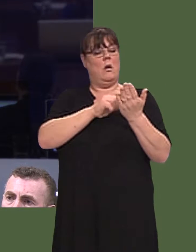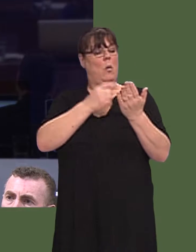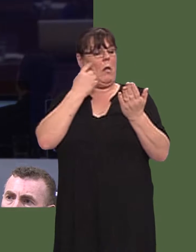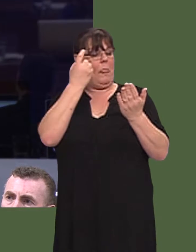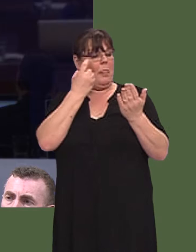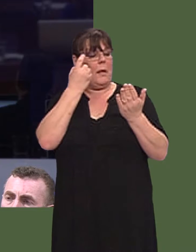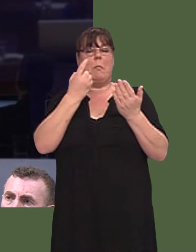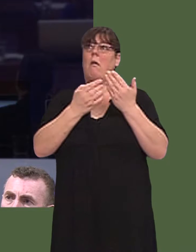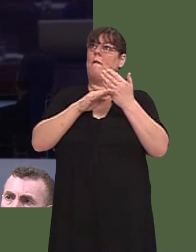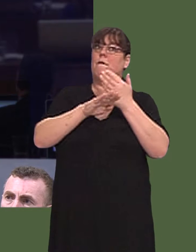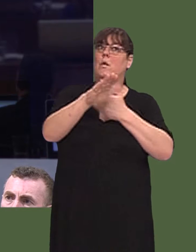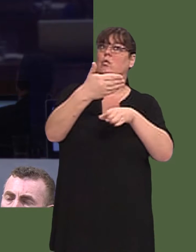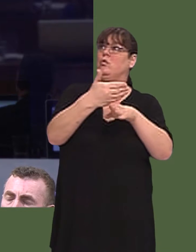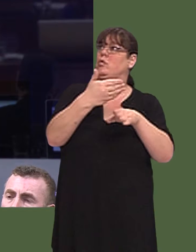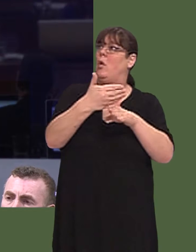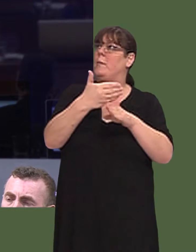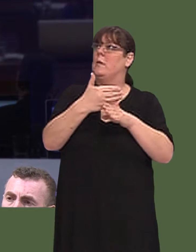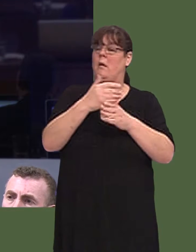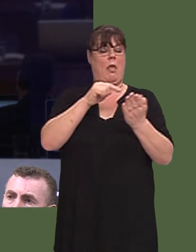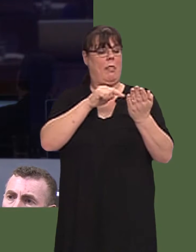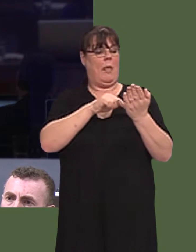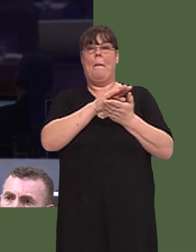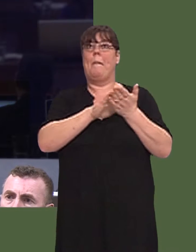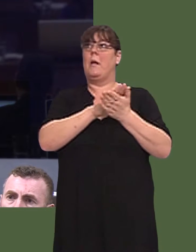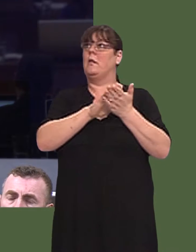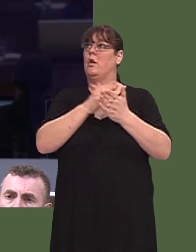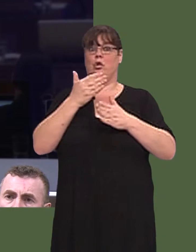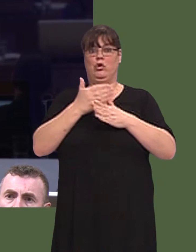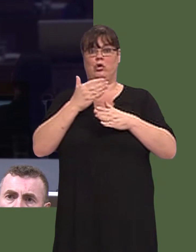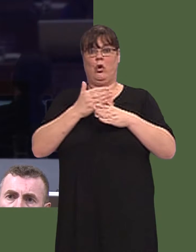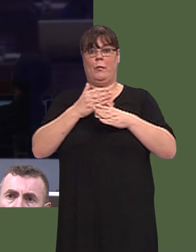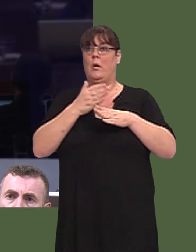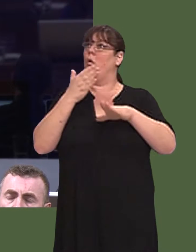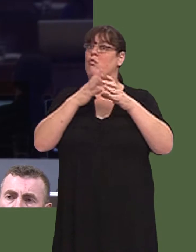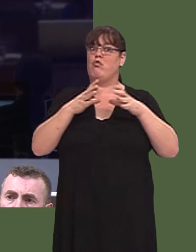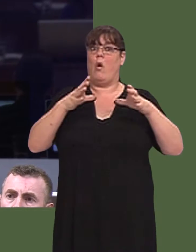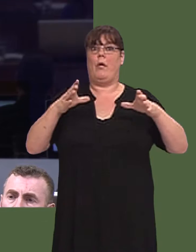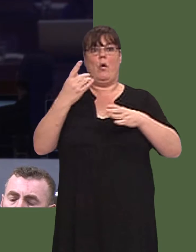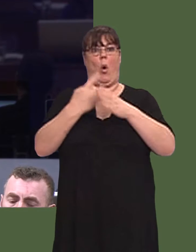location of postsócriteria that will allow the dispersal of growth across Wales?